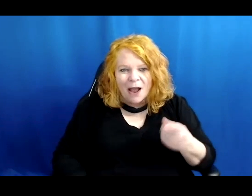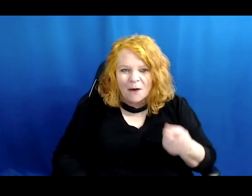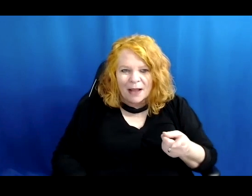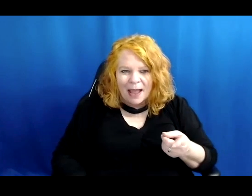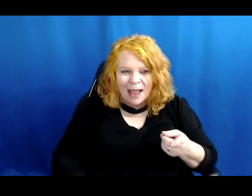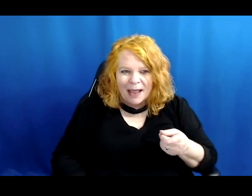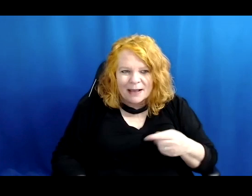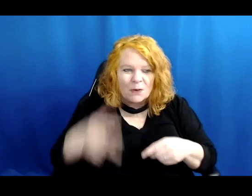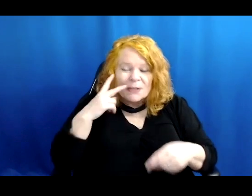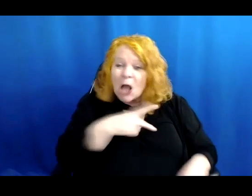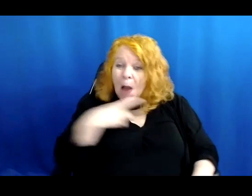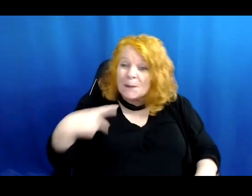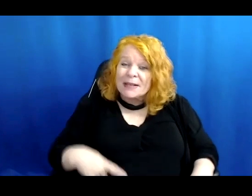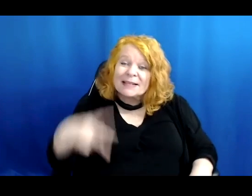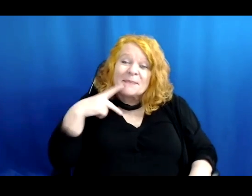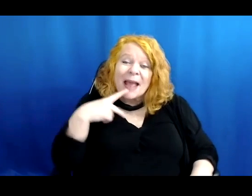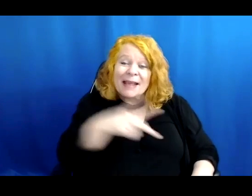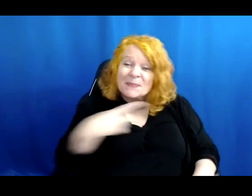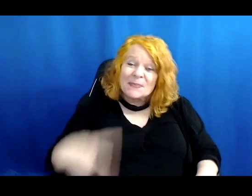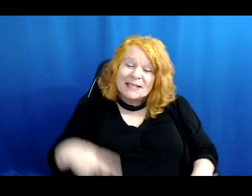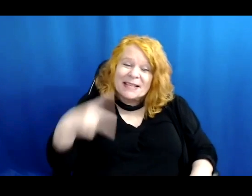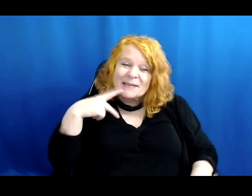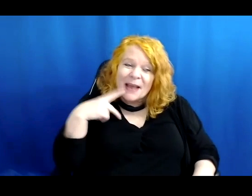we? >> Princess Peggy, Princess Peggy.